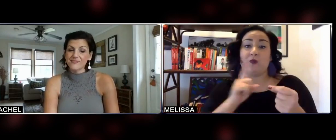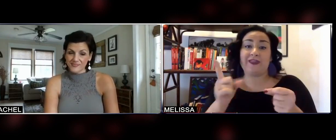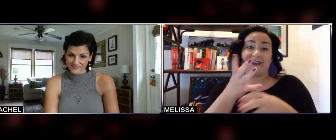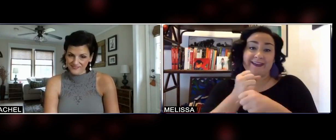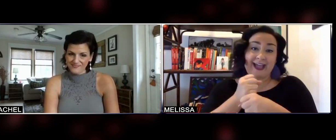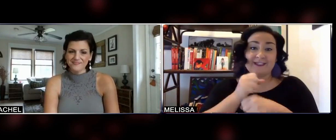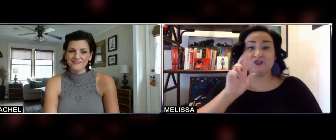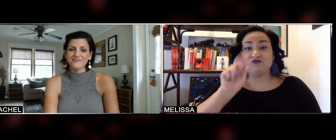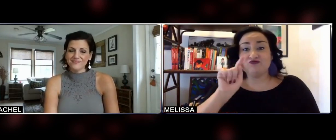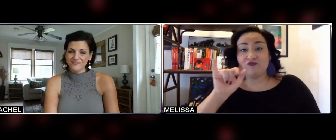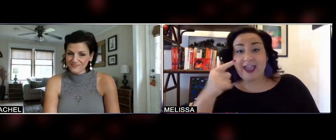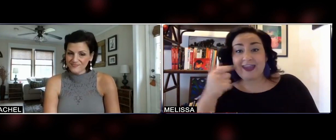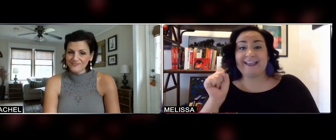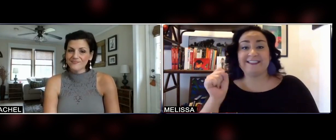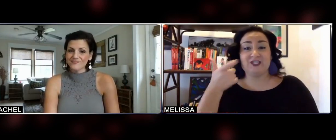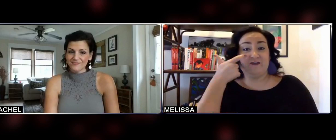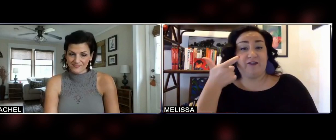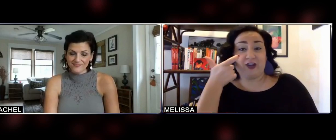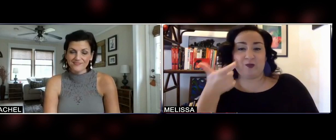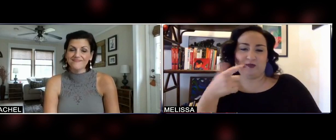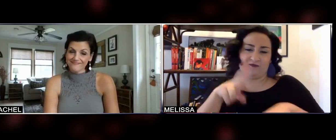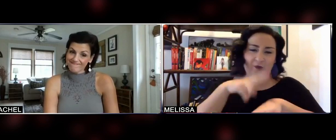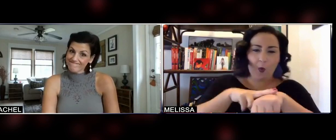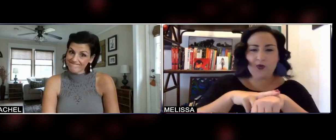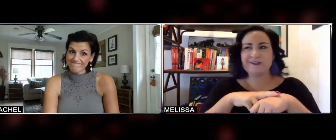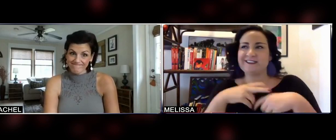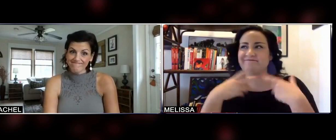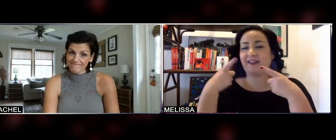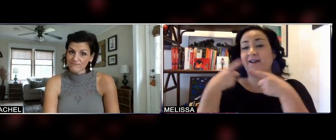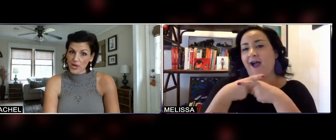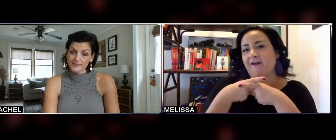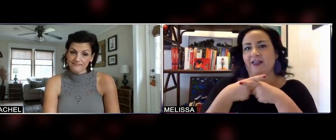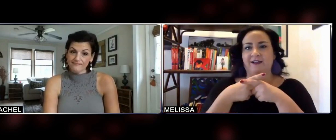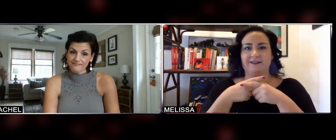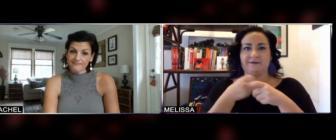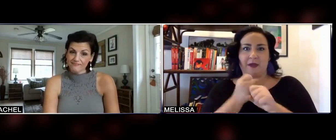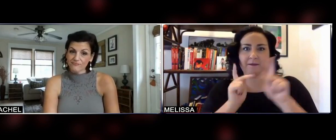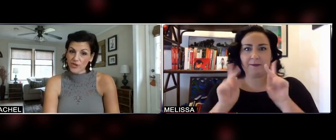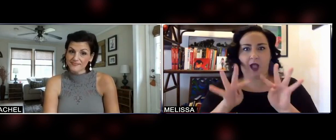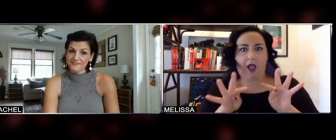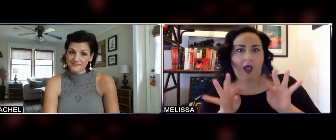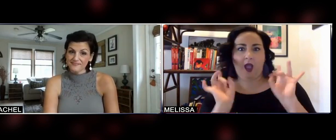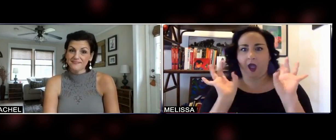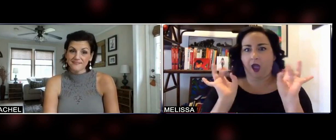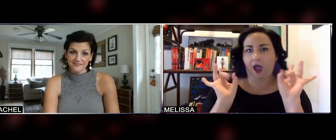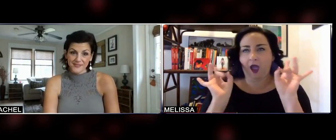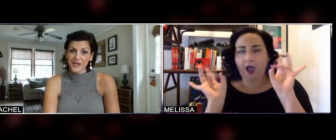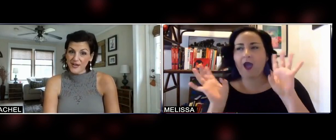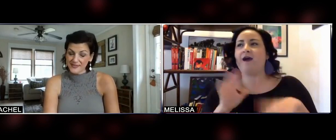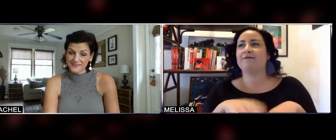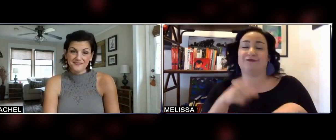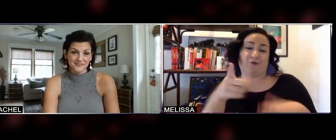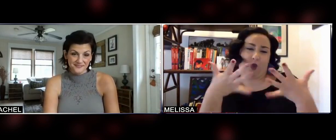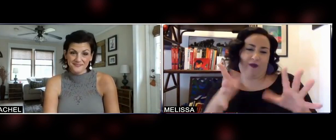and the ratings are, of course, situations of conflict. People eat those up.